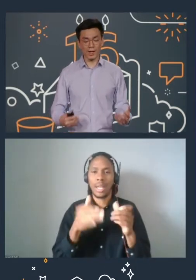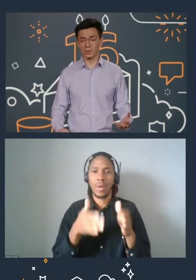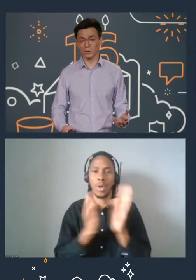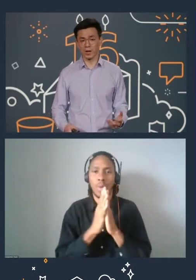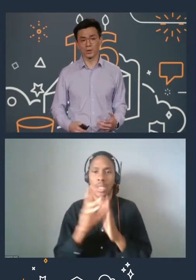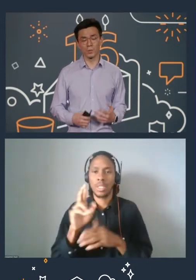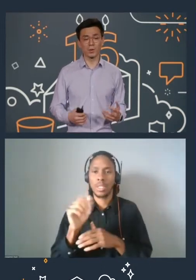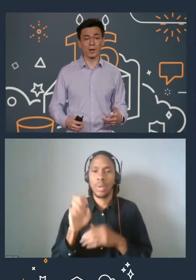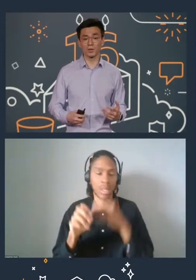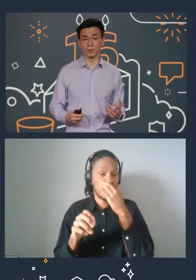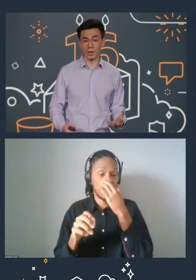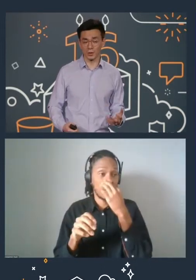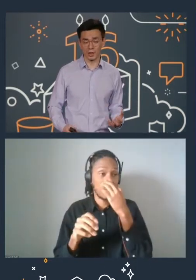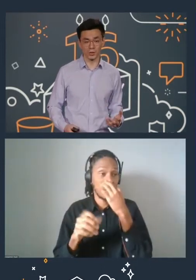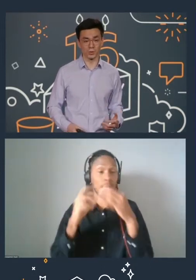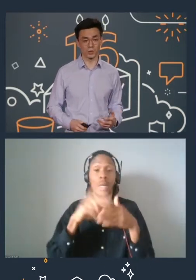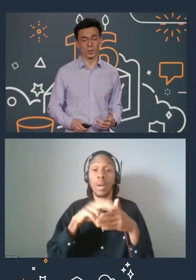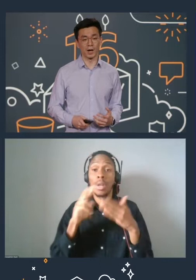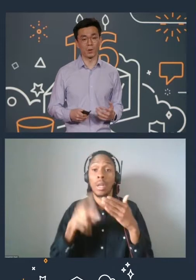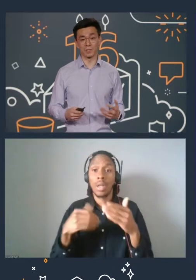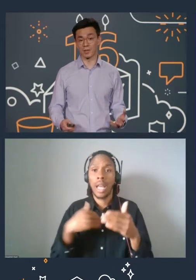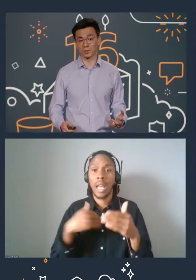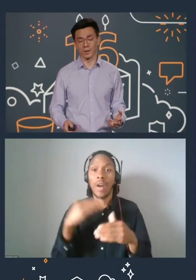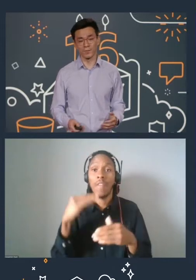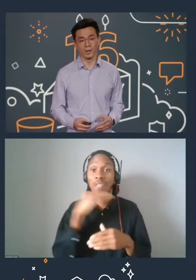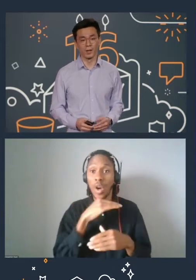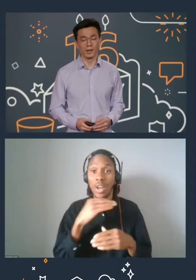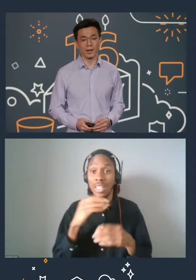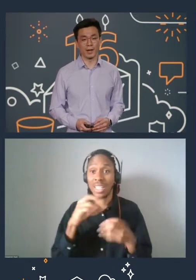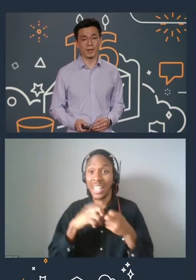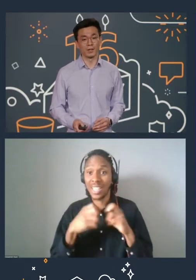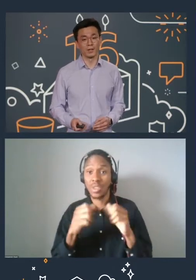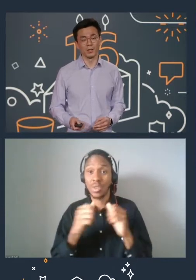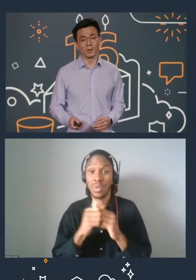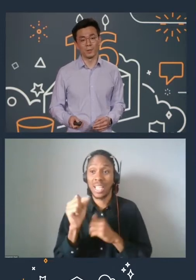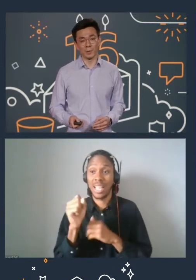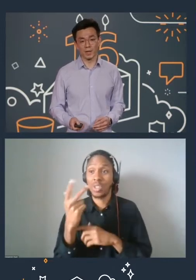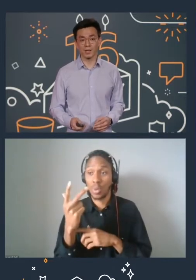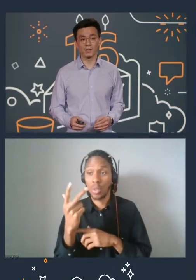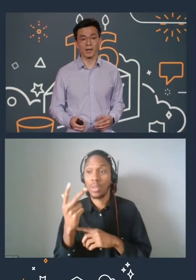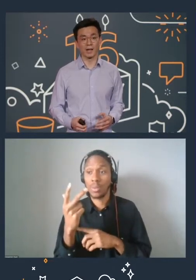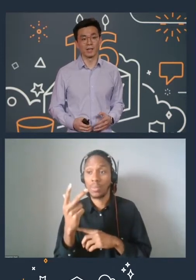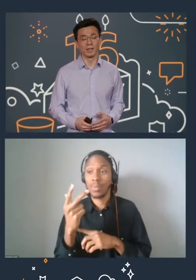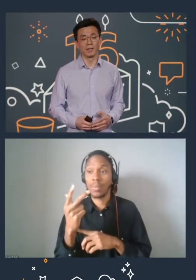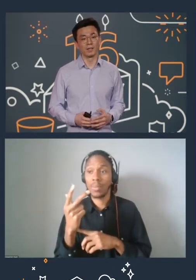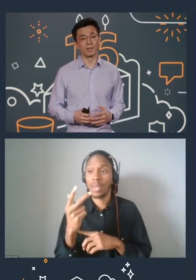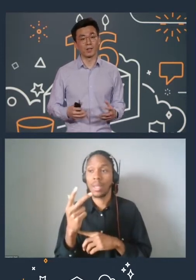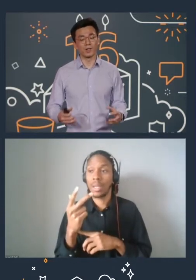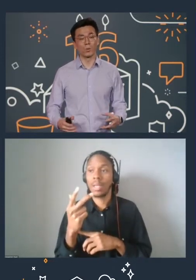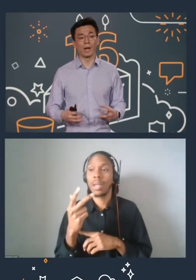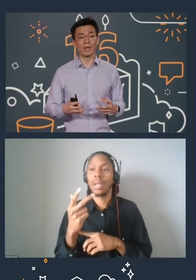As a result, you might run into fraudulently issues with S3. And because of that, there is a way